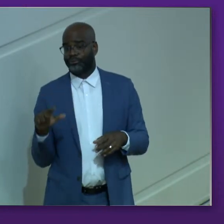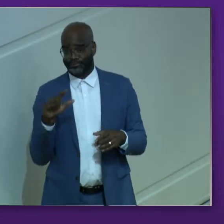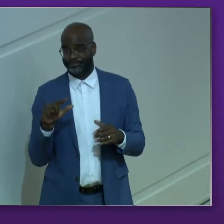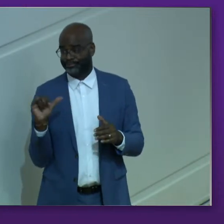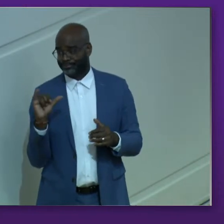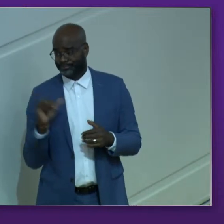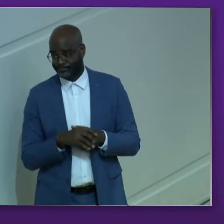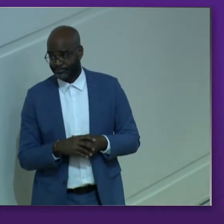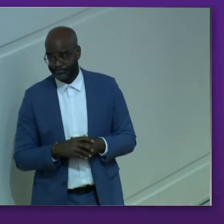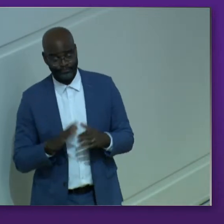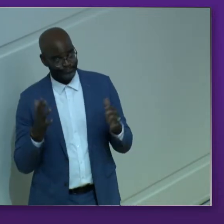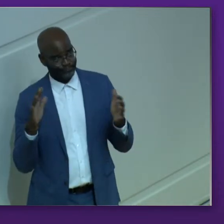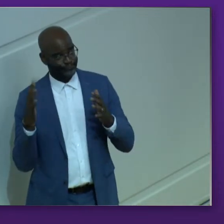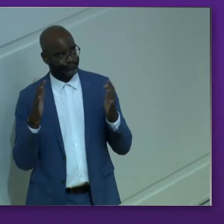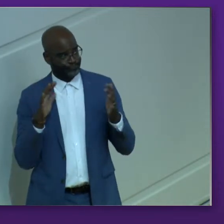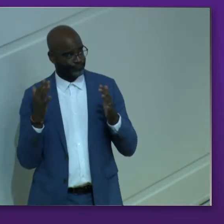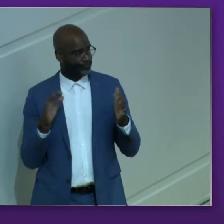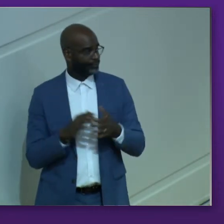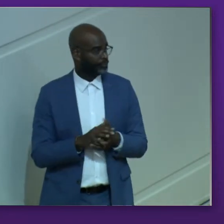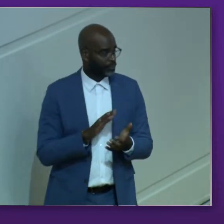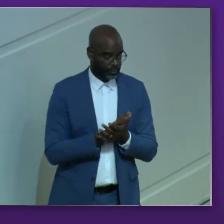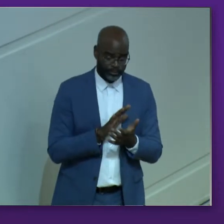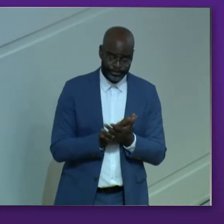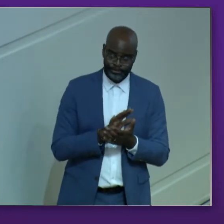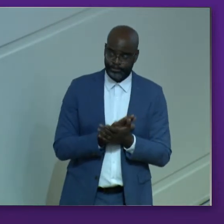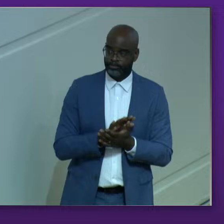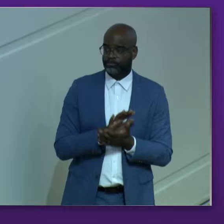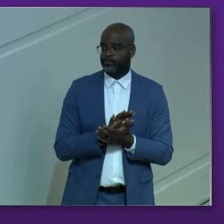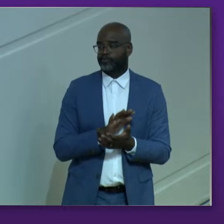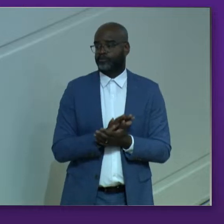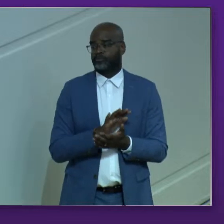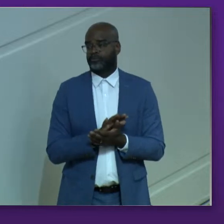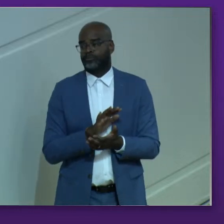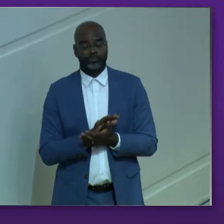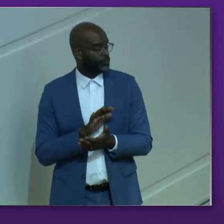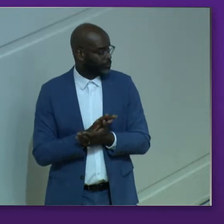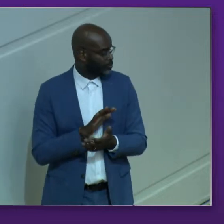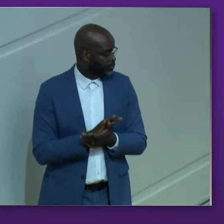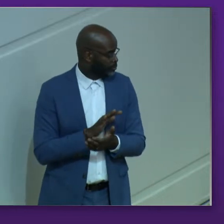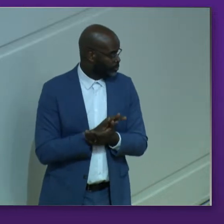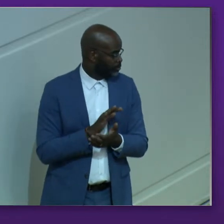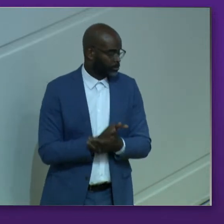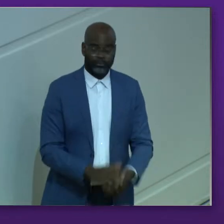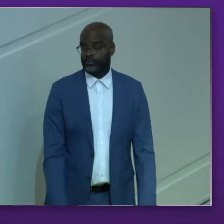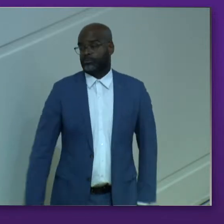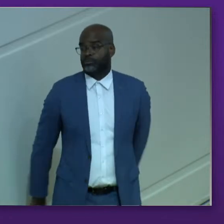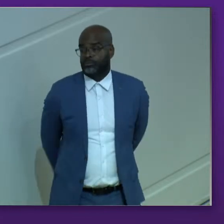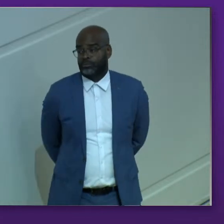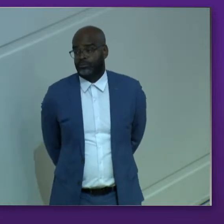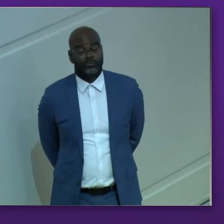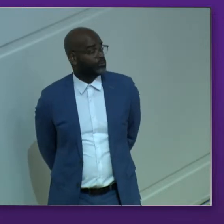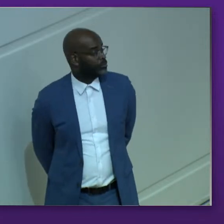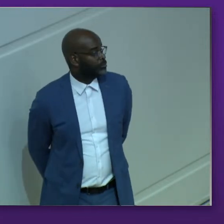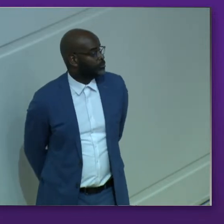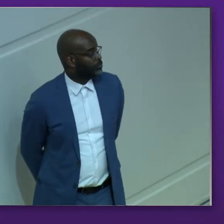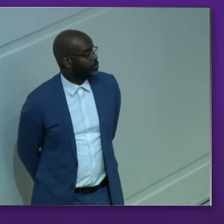AND AFFORDABILITY FOR STUDENT RESOURCES. AS A RESULT OF HER DEDICATION STUDENT CAN ACCESS